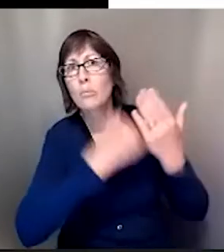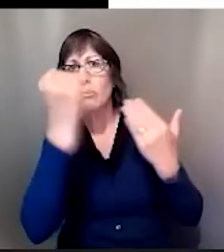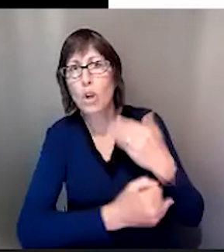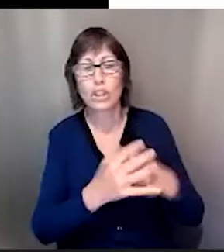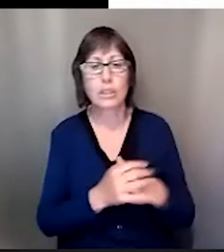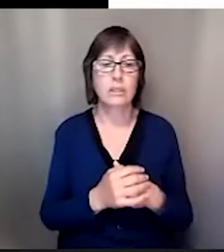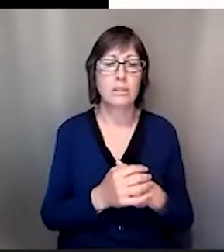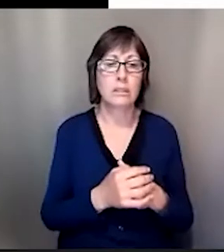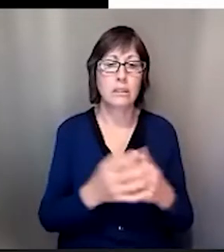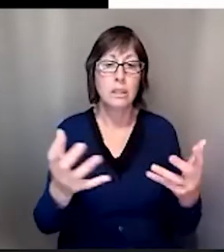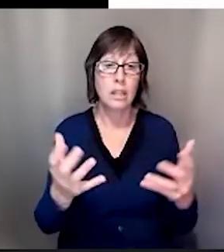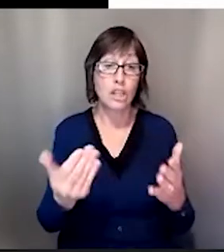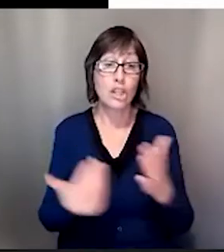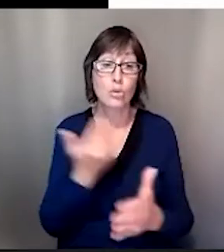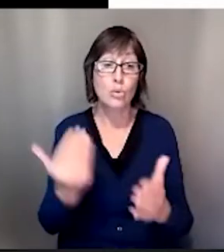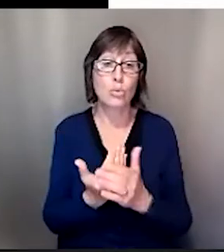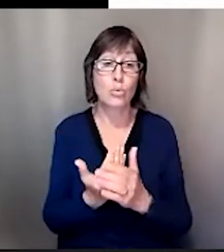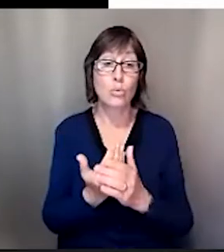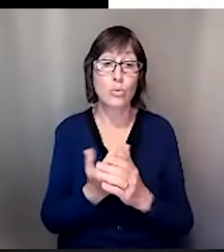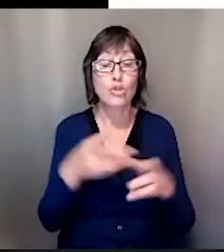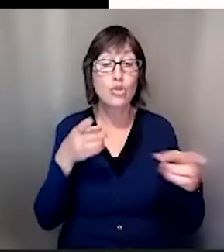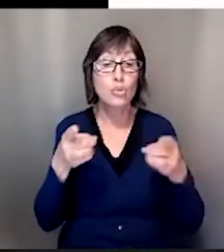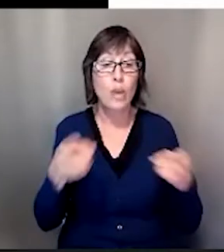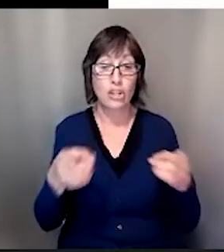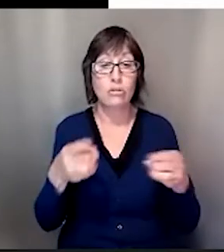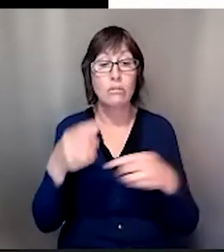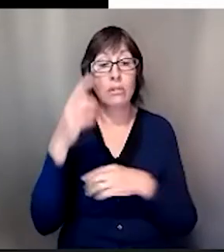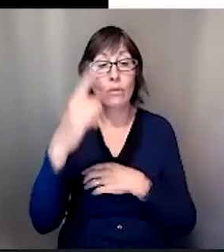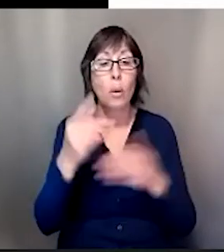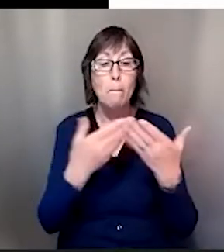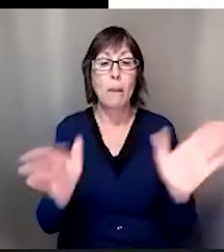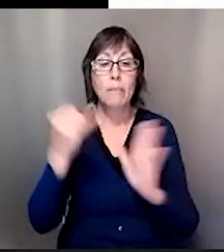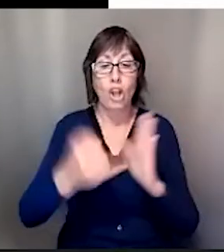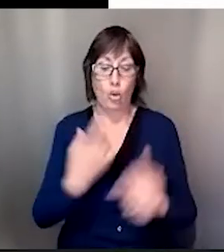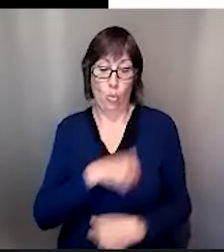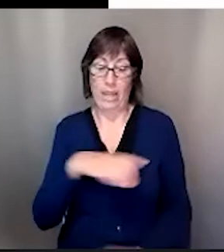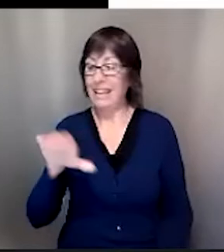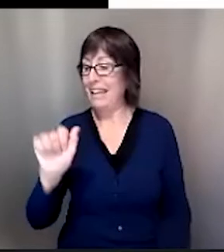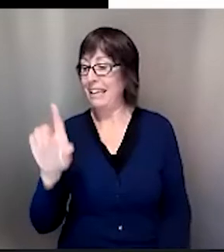for public art,’ Calgary Arts Development (CADA) will work with The City to run the